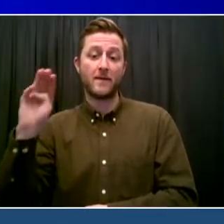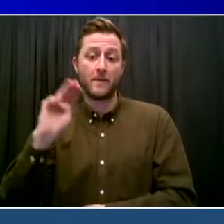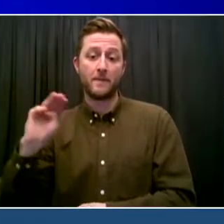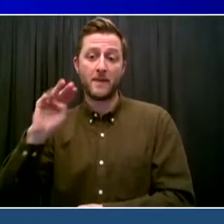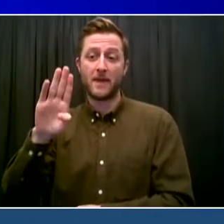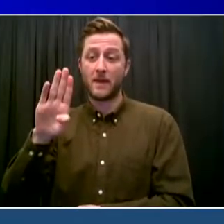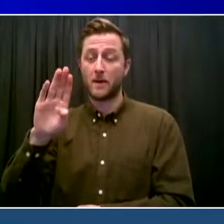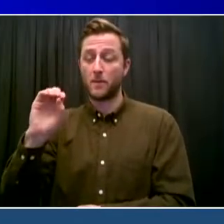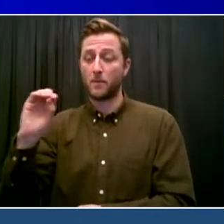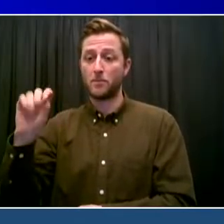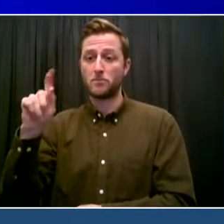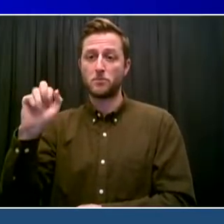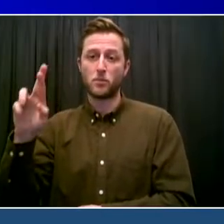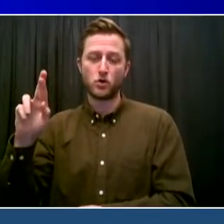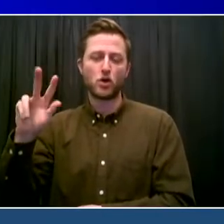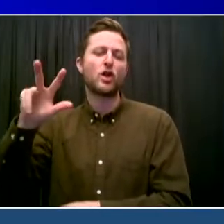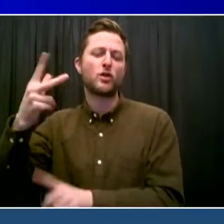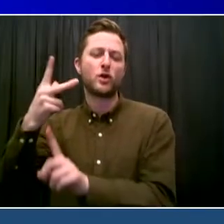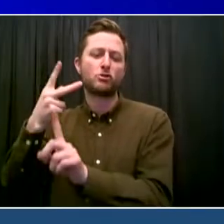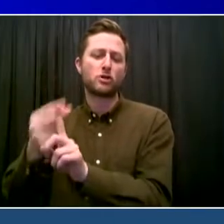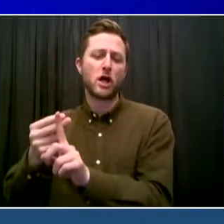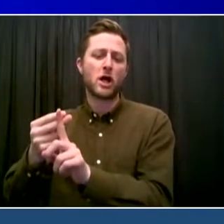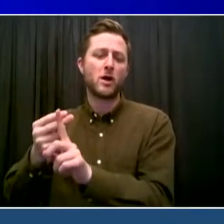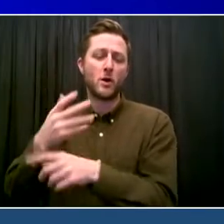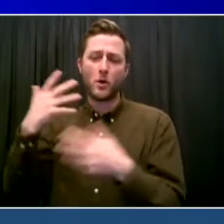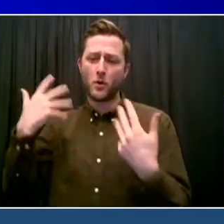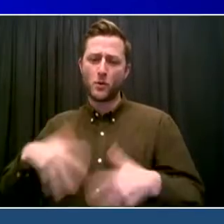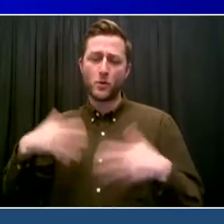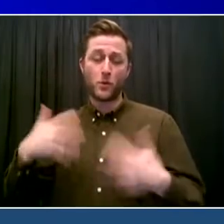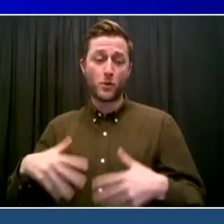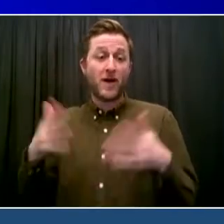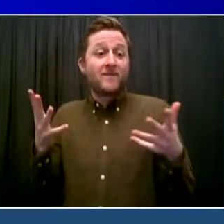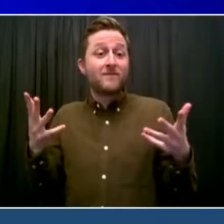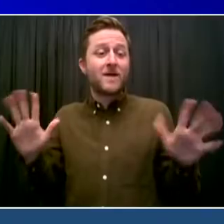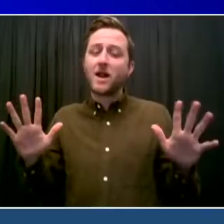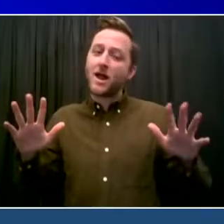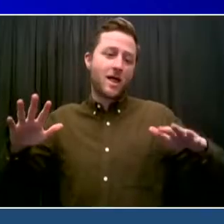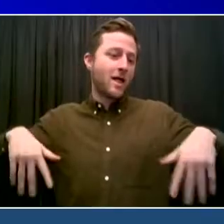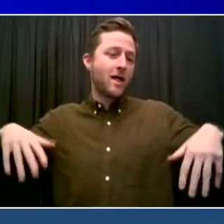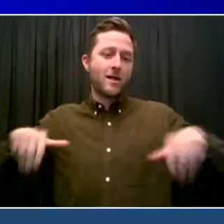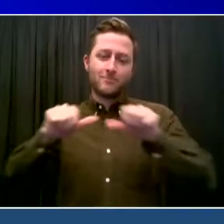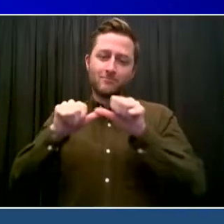THAT INCLUDES 2.5 MILLION BOOSTER SHOTS. WE NEED TO